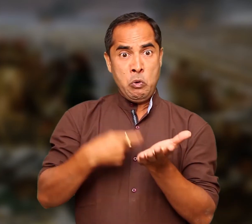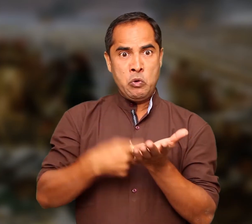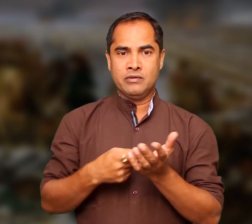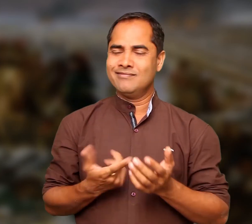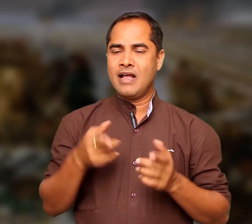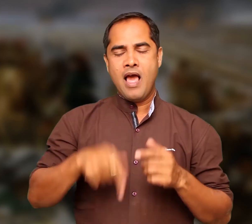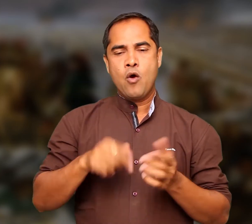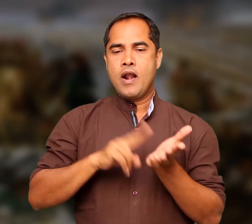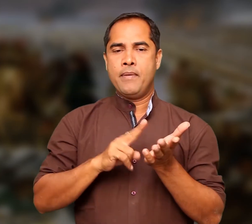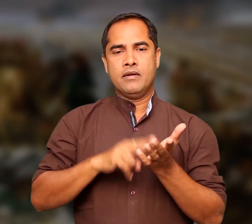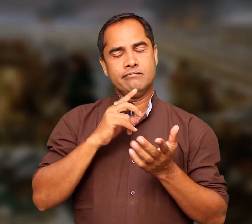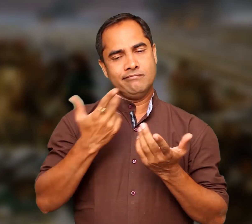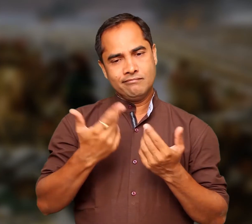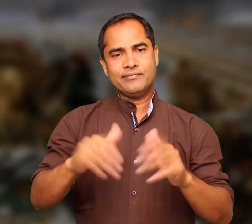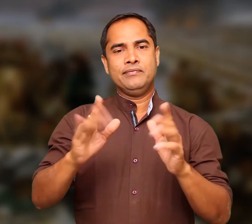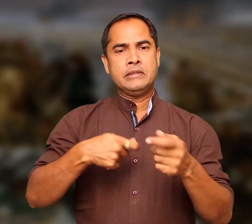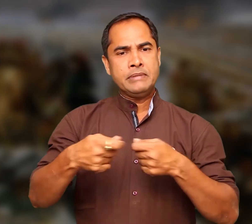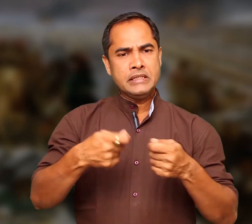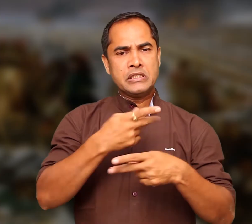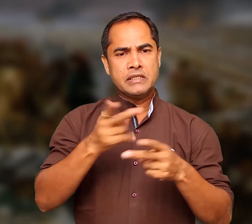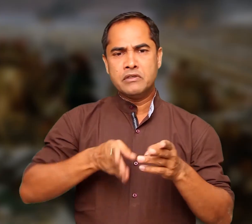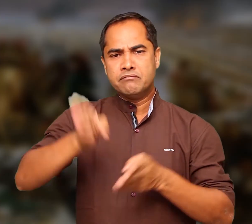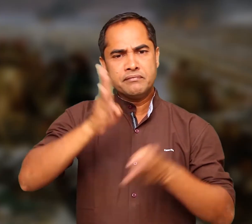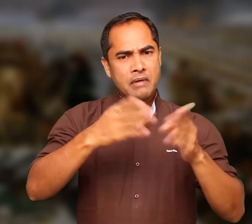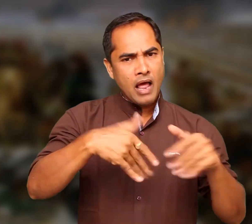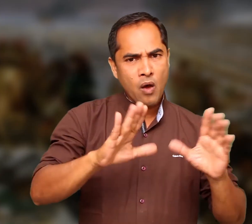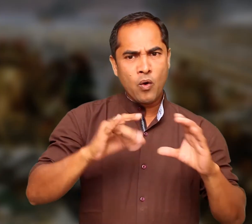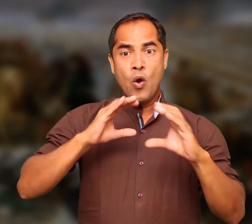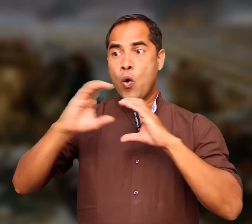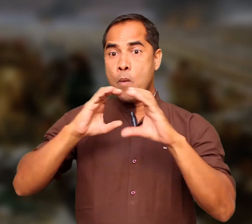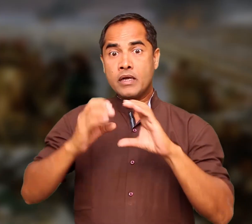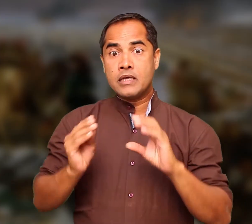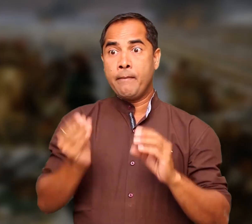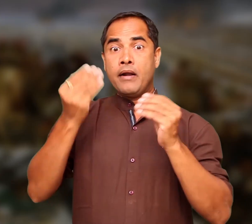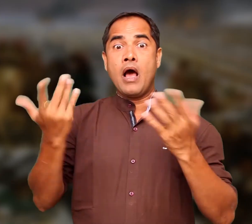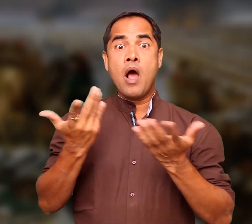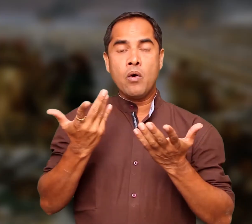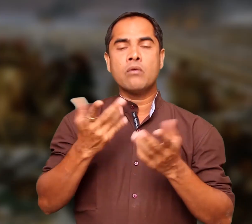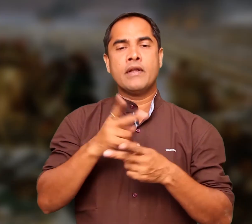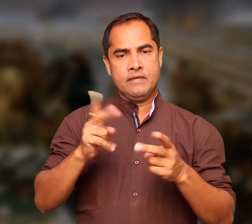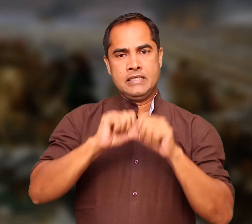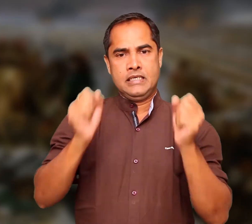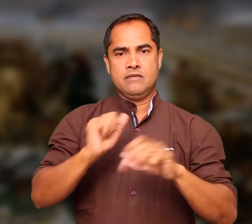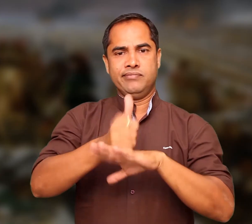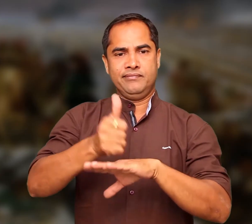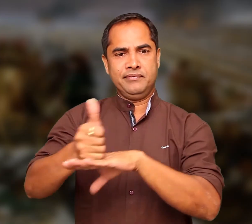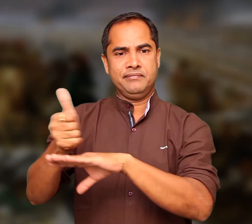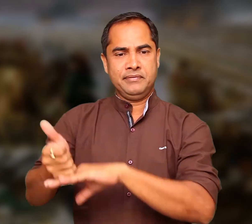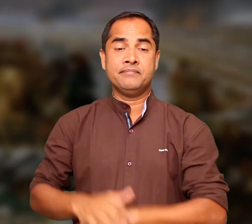them also were removed and they were improved. Similarly, communication systems were improved. What was the reaction of people